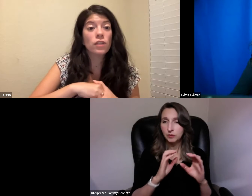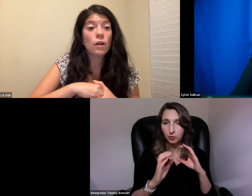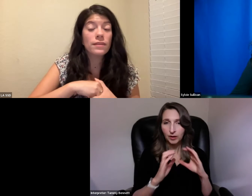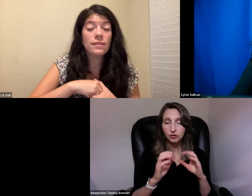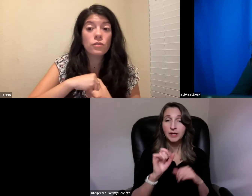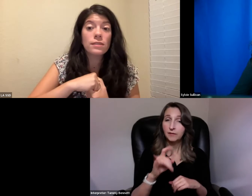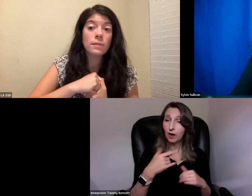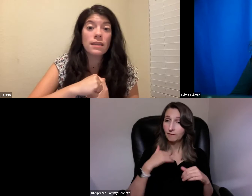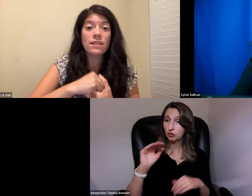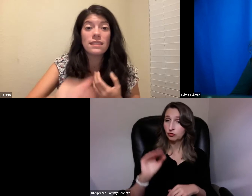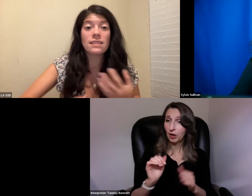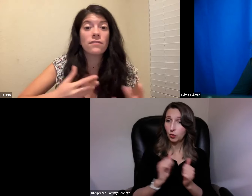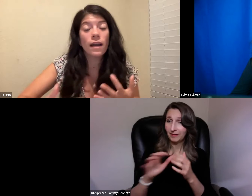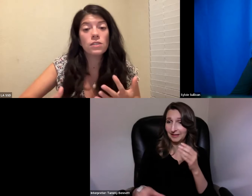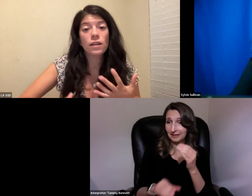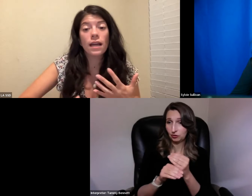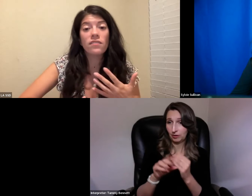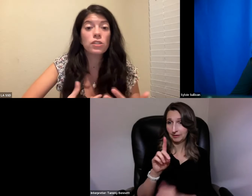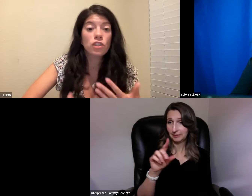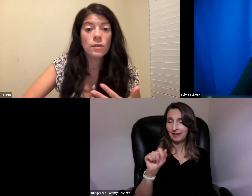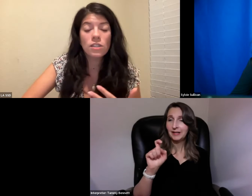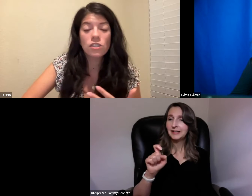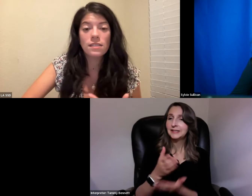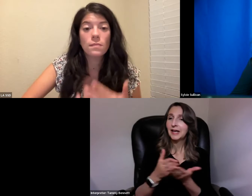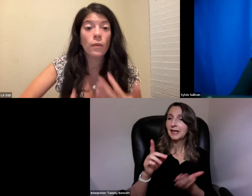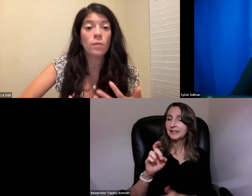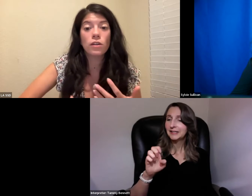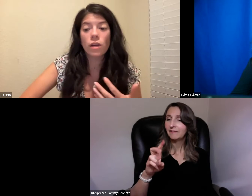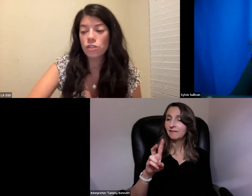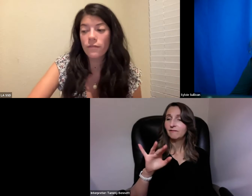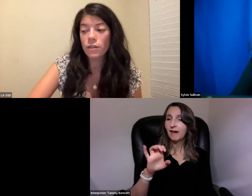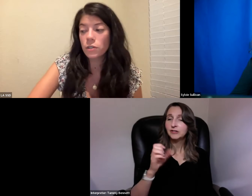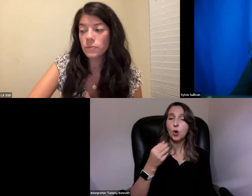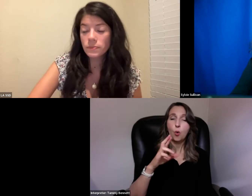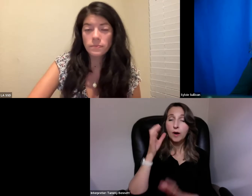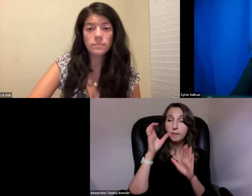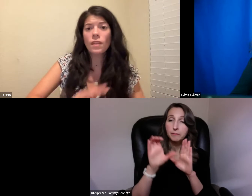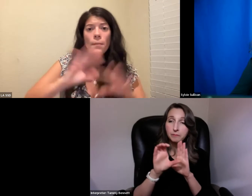So if you have a child with an additional disability that need a device or kind of picture communication system, that would be a great workshop for you.